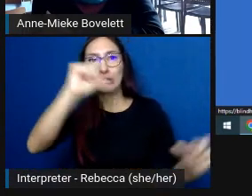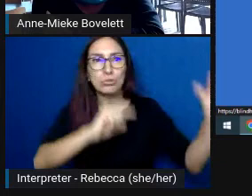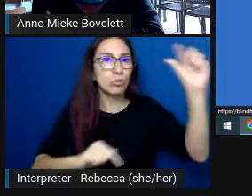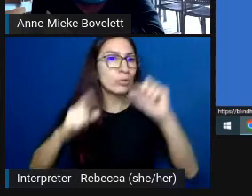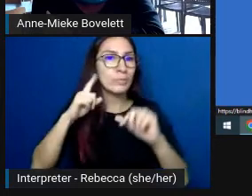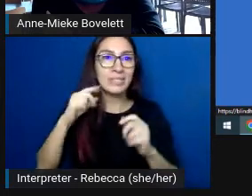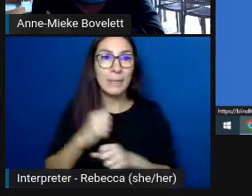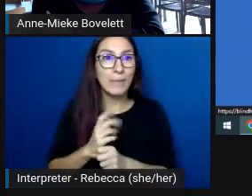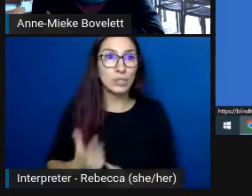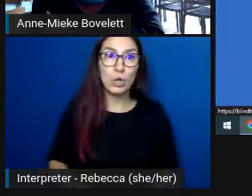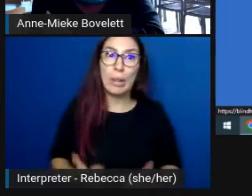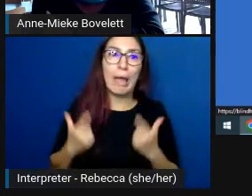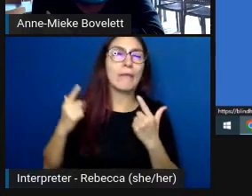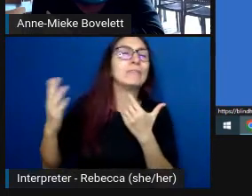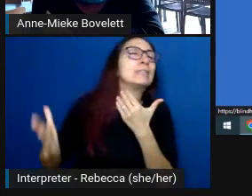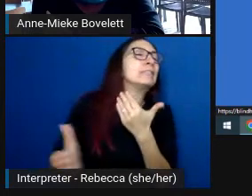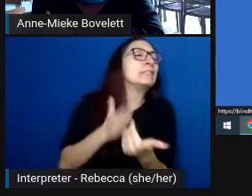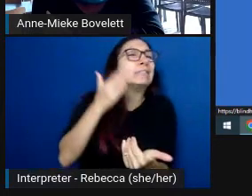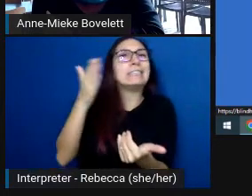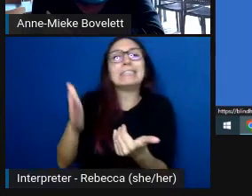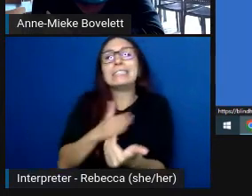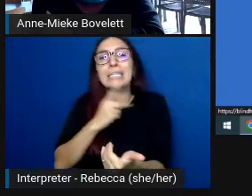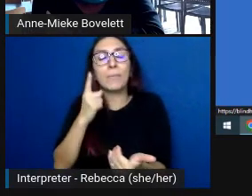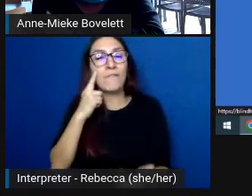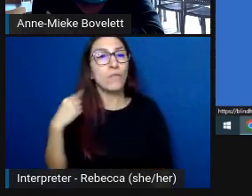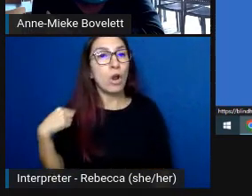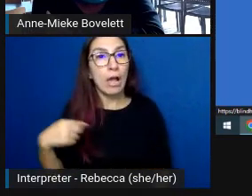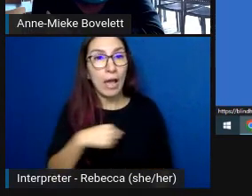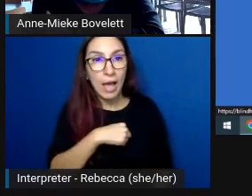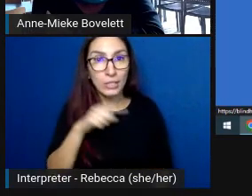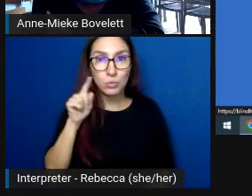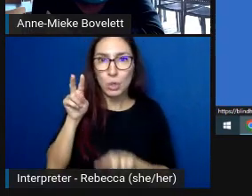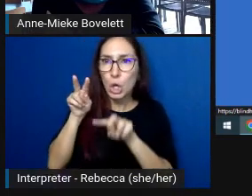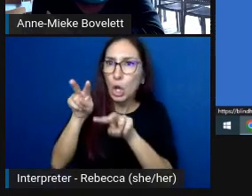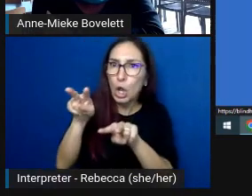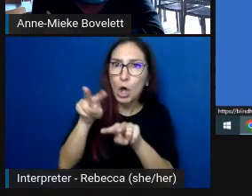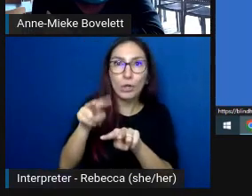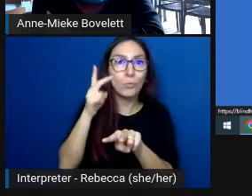so easy, but for us, as we look at it, we find it quite problematic.